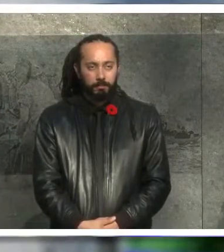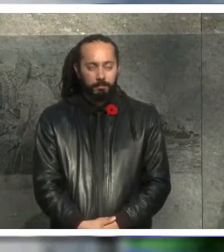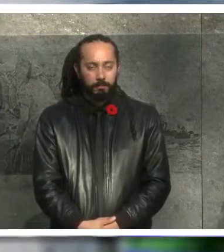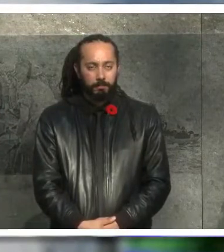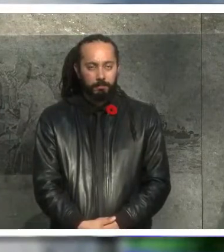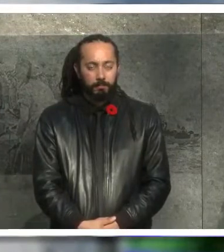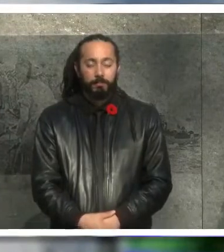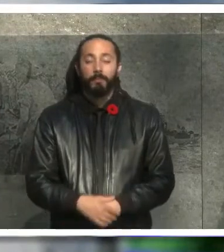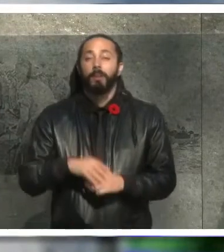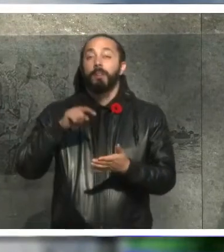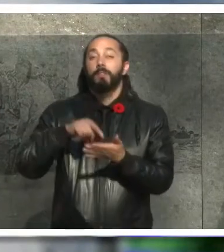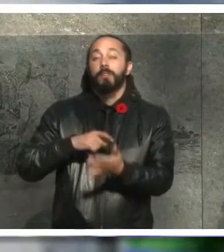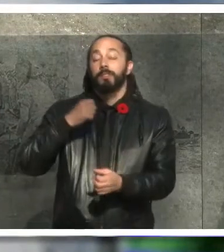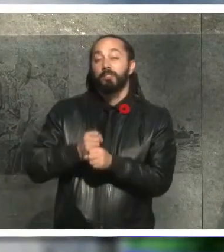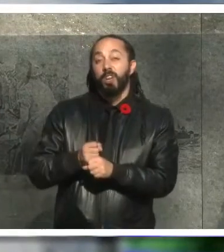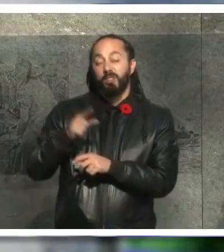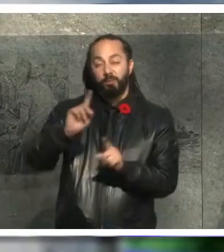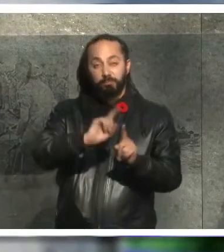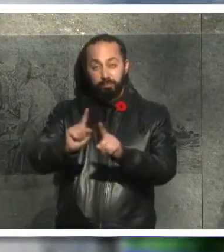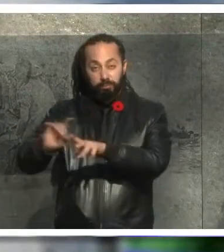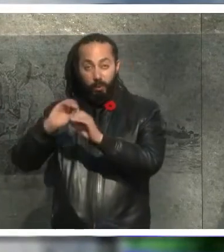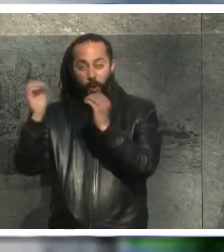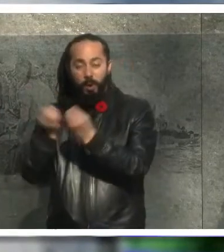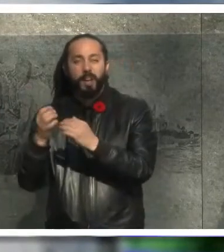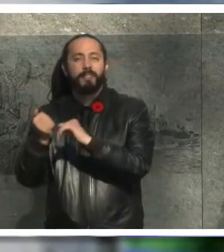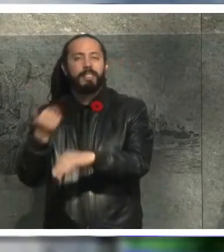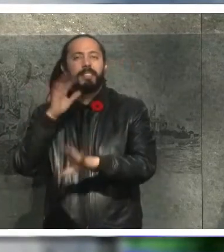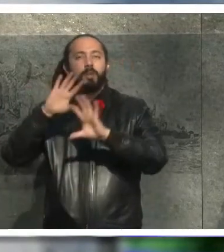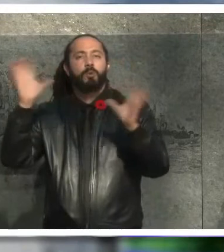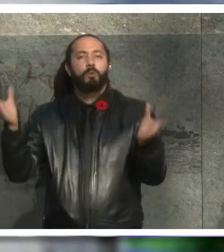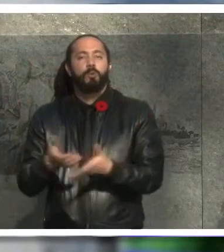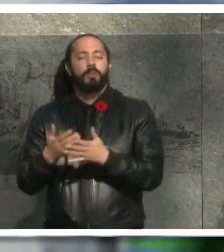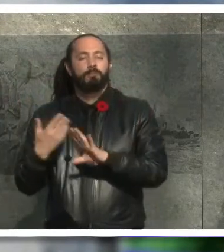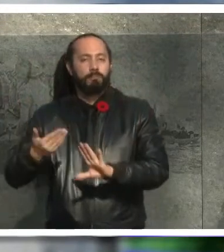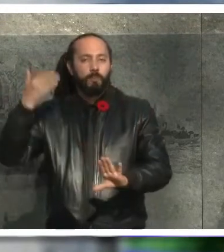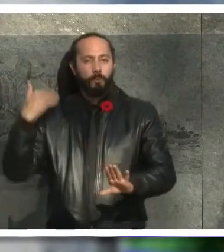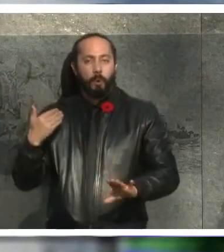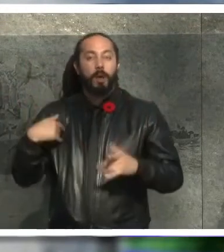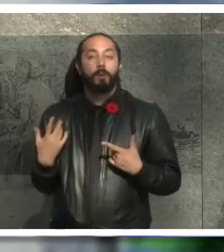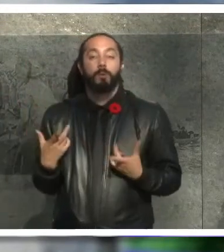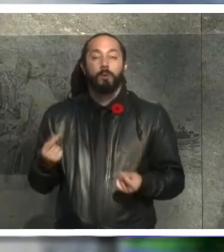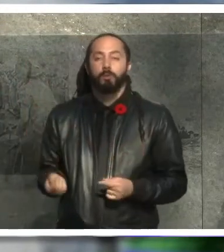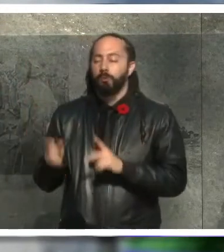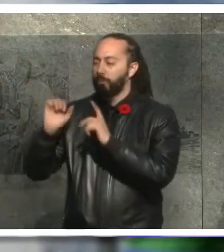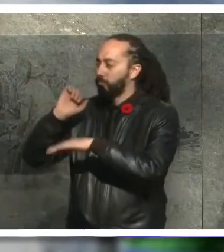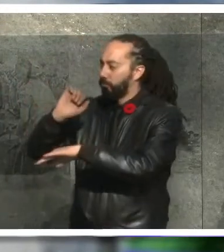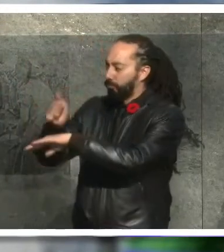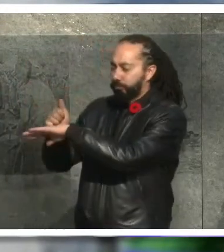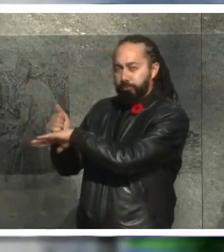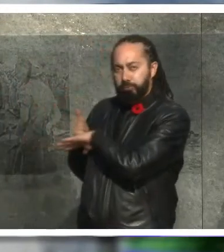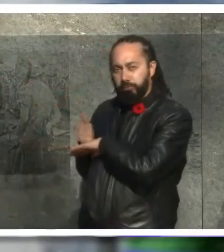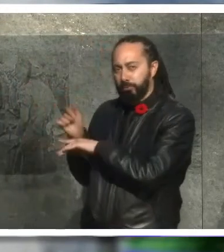this year those organizations send their wreaths in advance and replace them along the Veterans Memorial